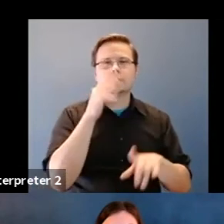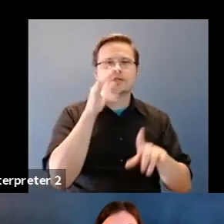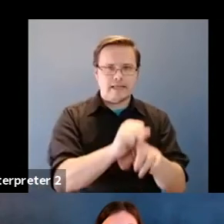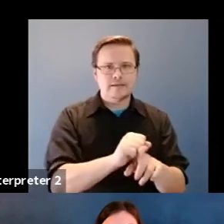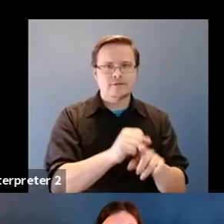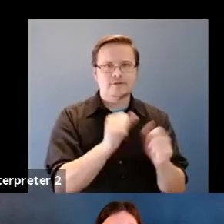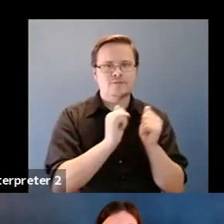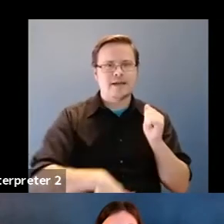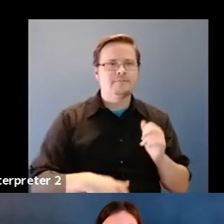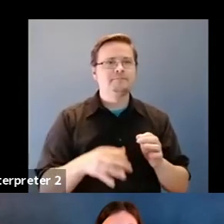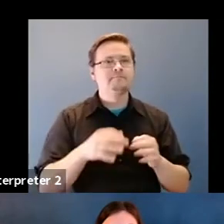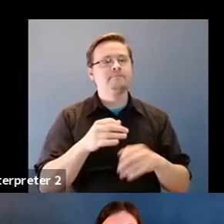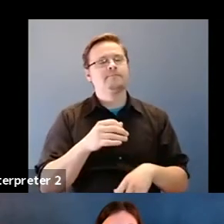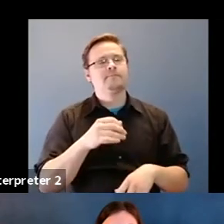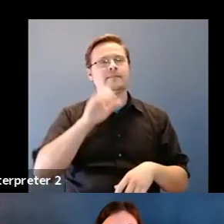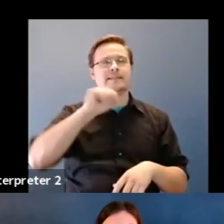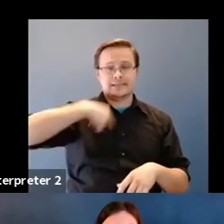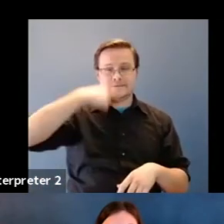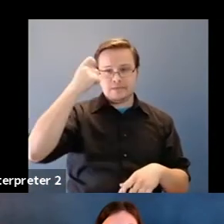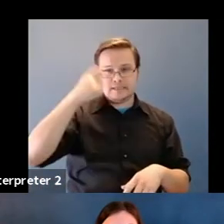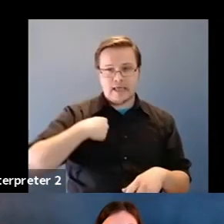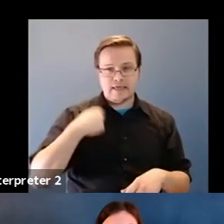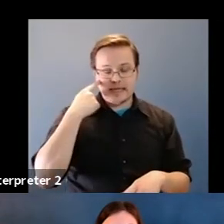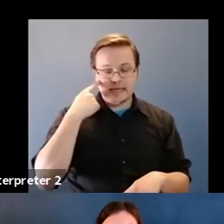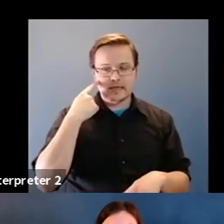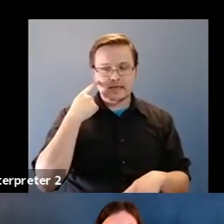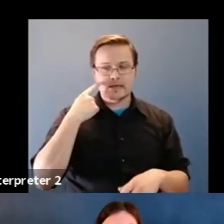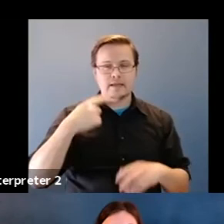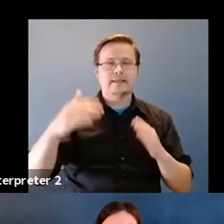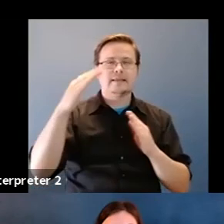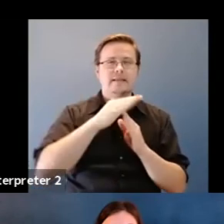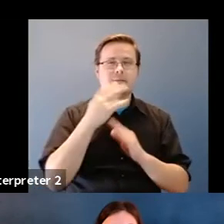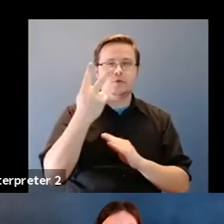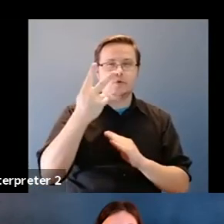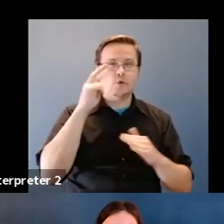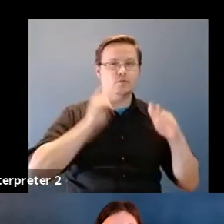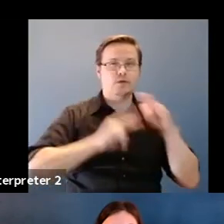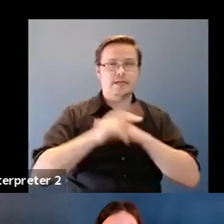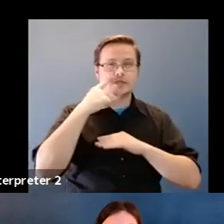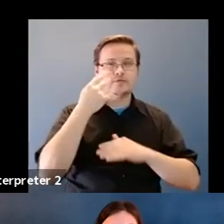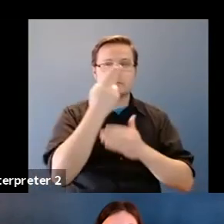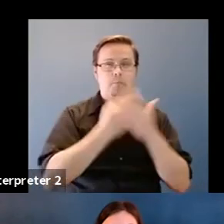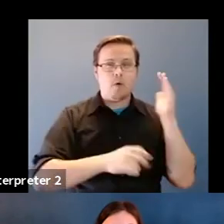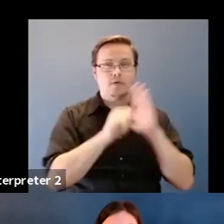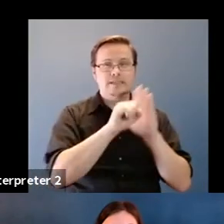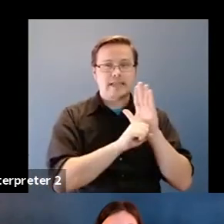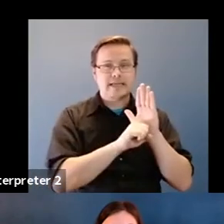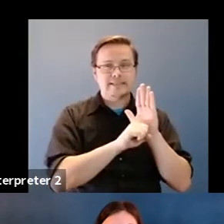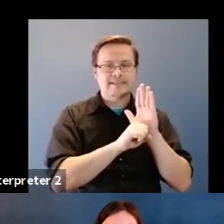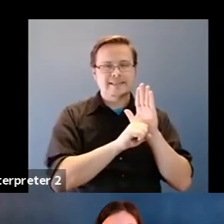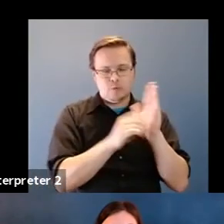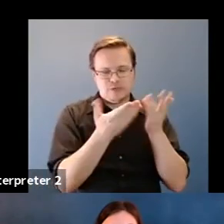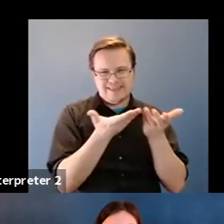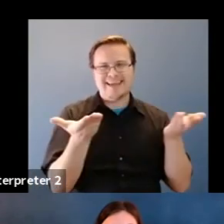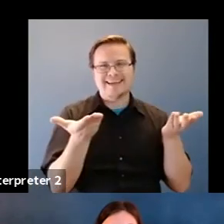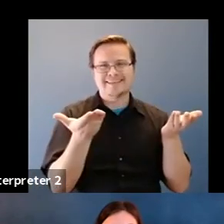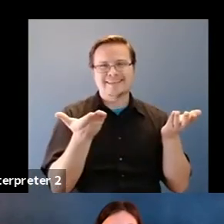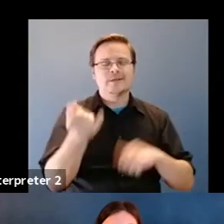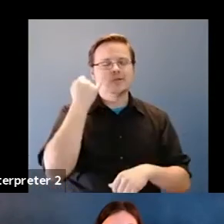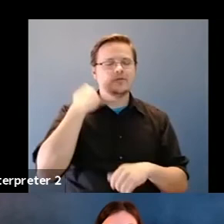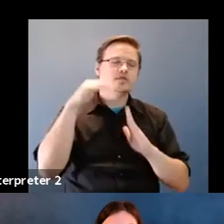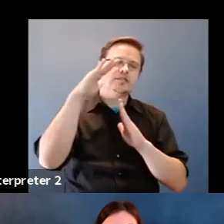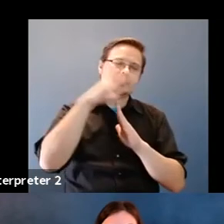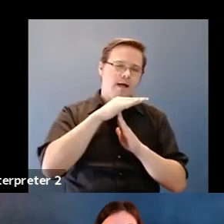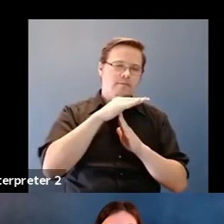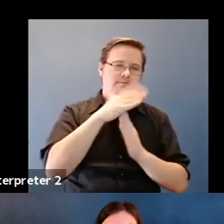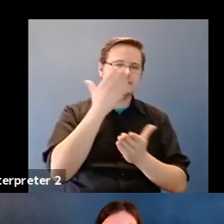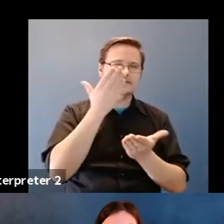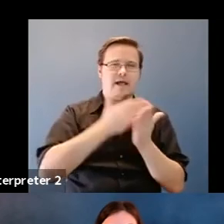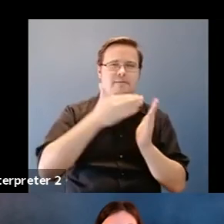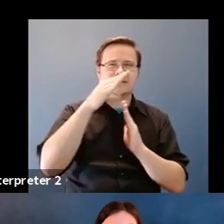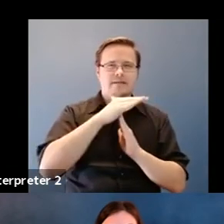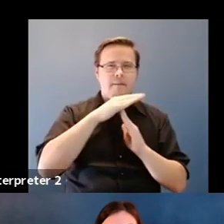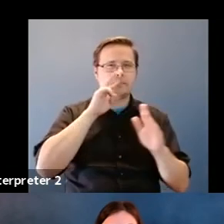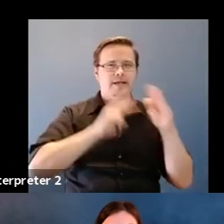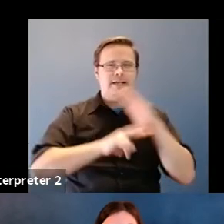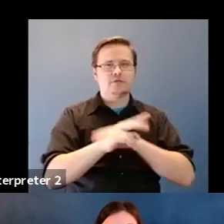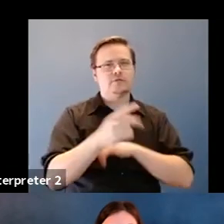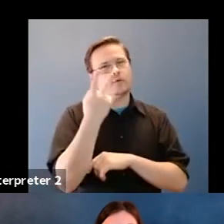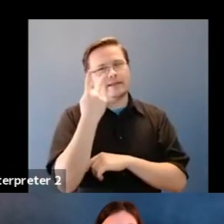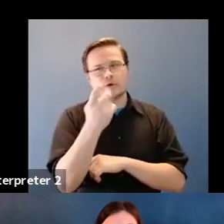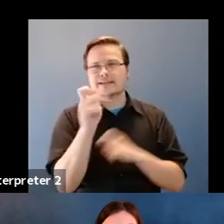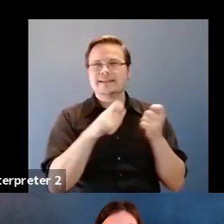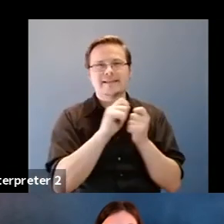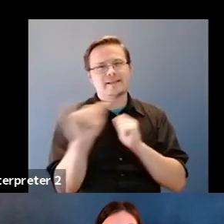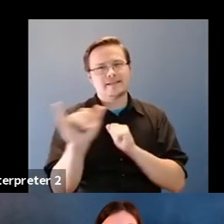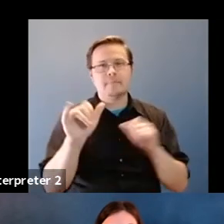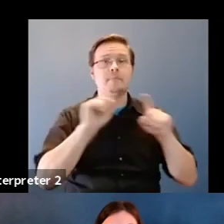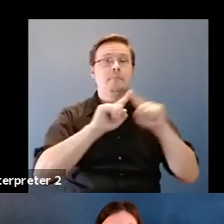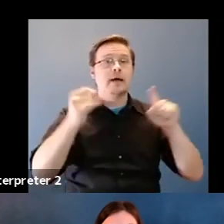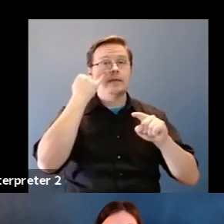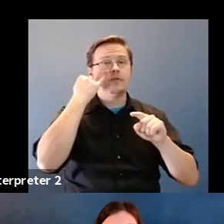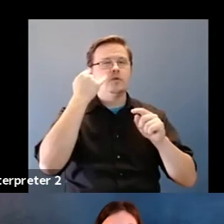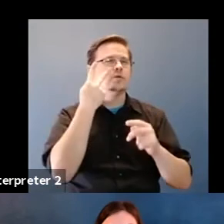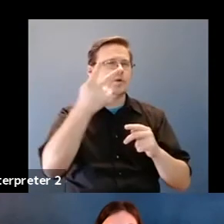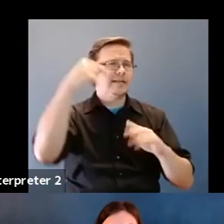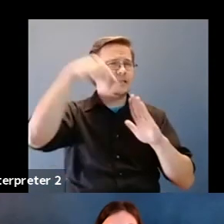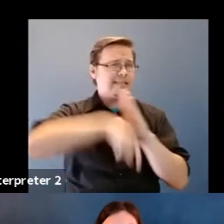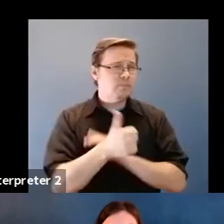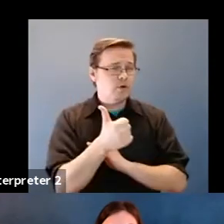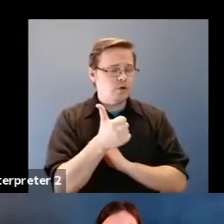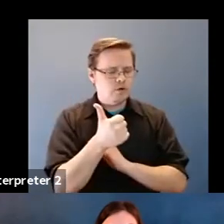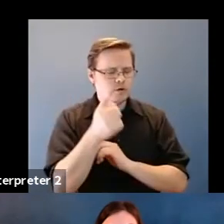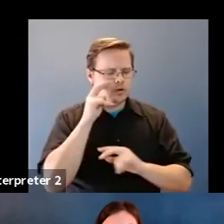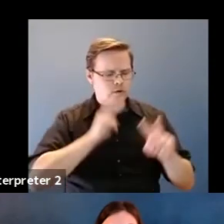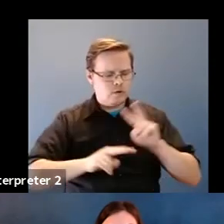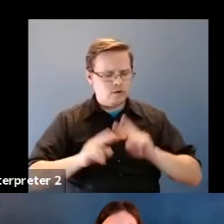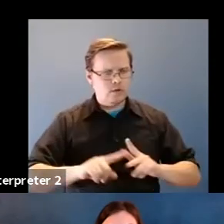Fernanda Viegas: yeah because I think actually the the top to predict predictions for both States was things so if you just stopped at the top prediction, it would look like they're exactly the same right but, as Martin said, if you look a little bit deeper you start to see a lot of difference so yeah.